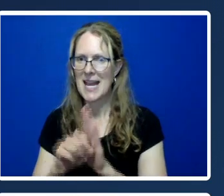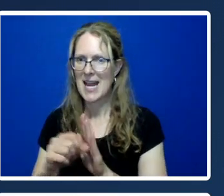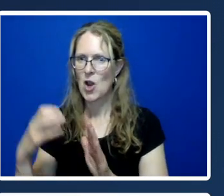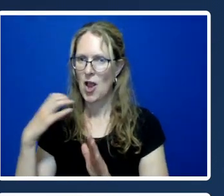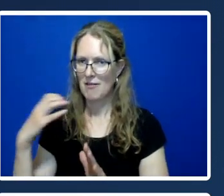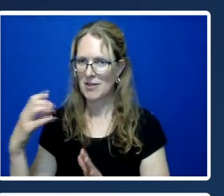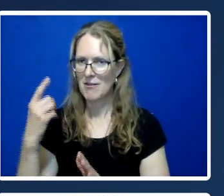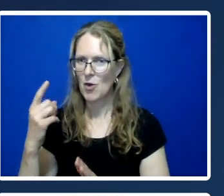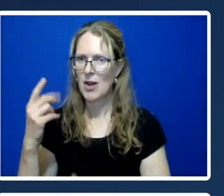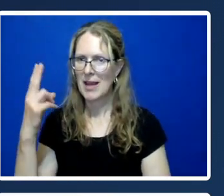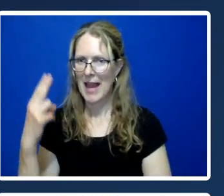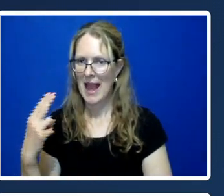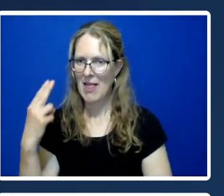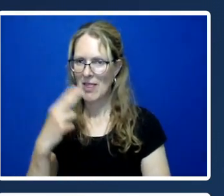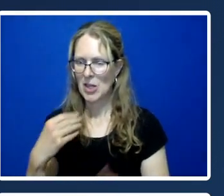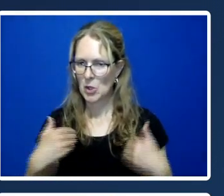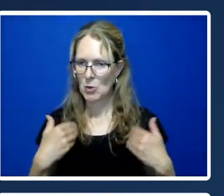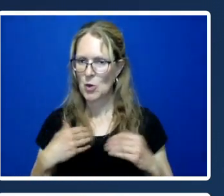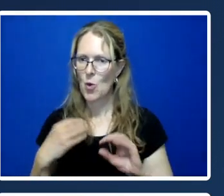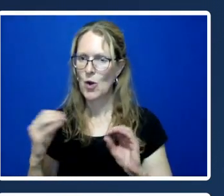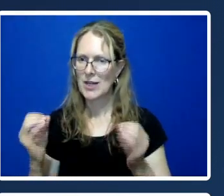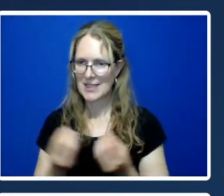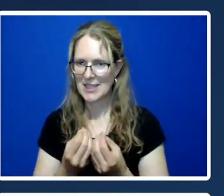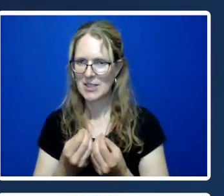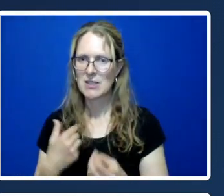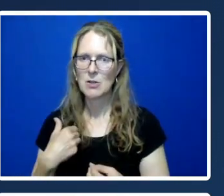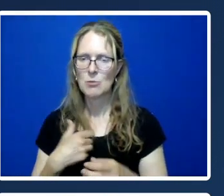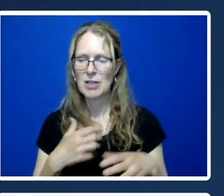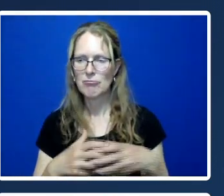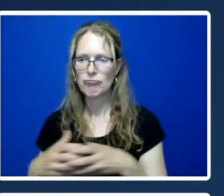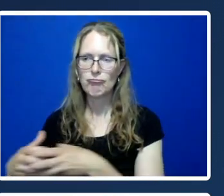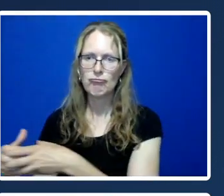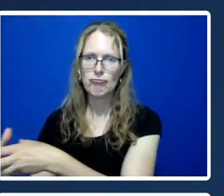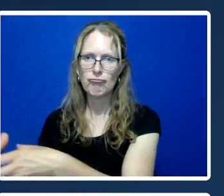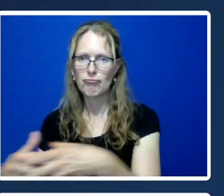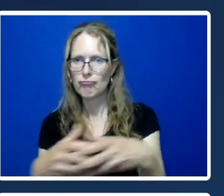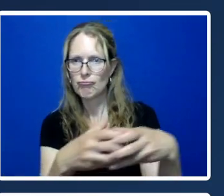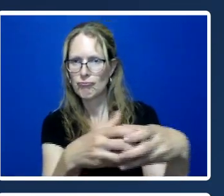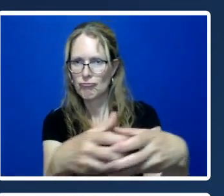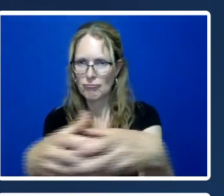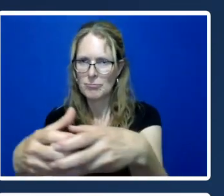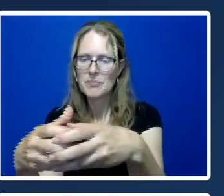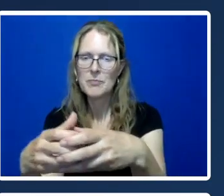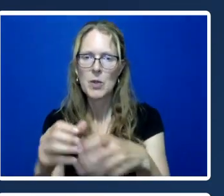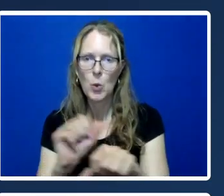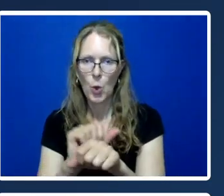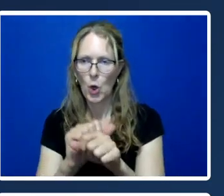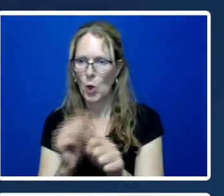and traveled around and worked with other youth, teaching them how to do